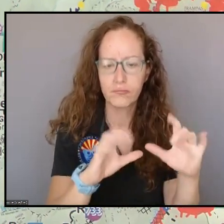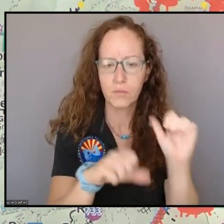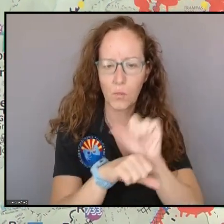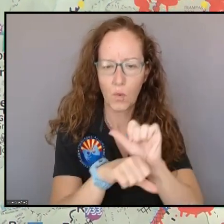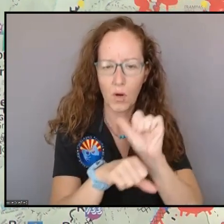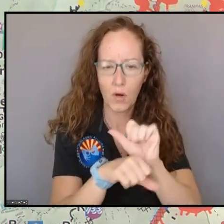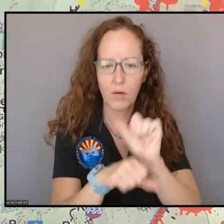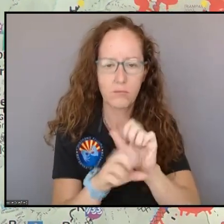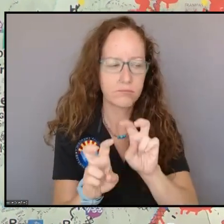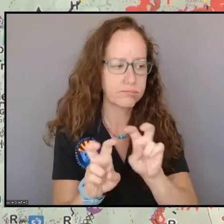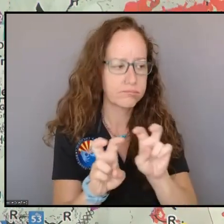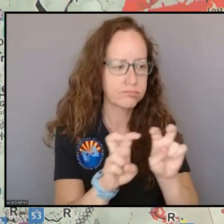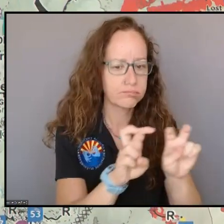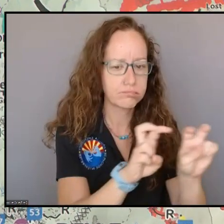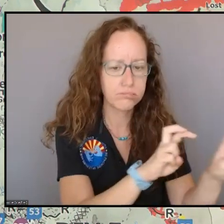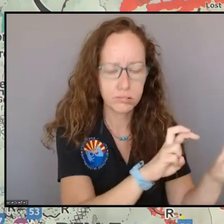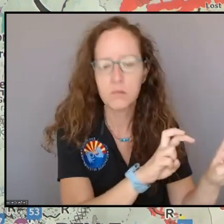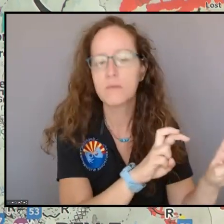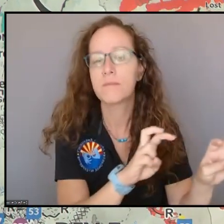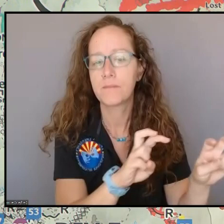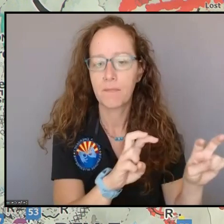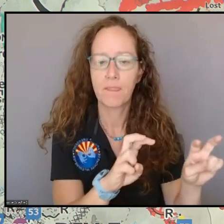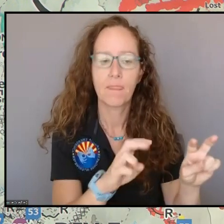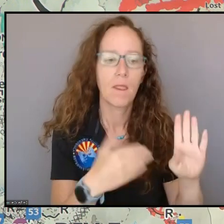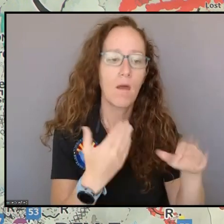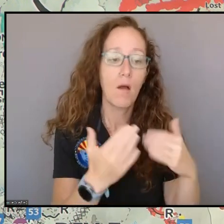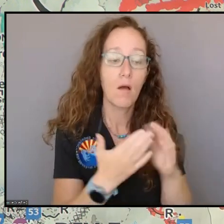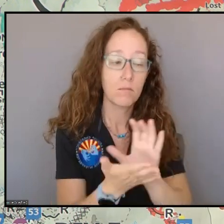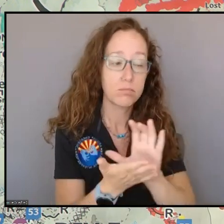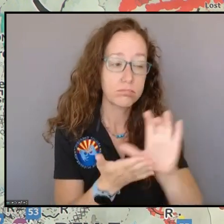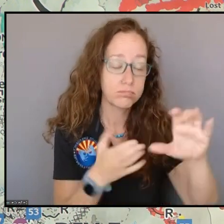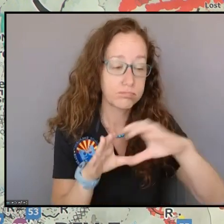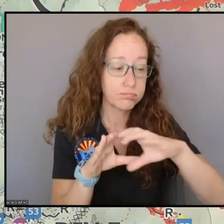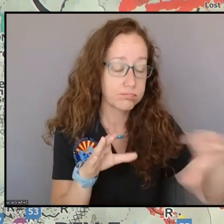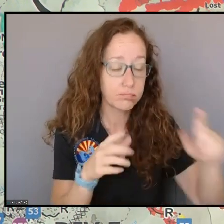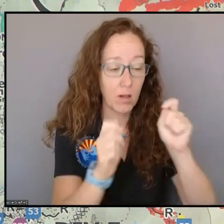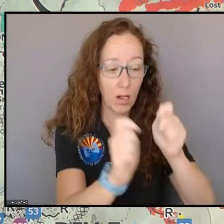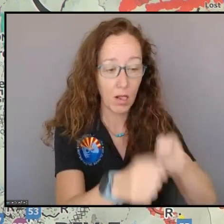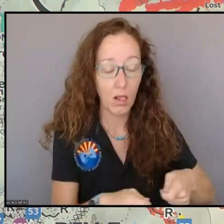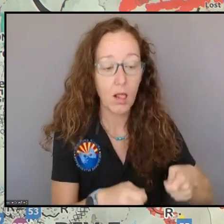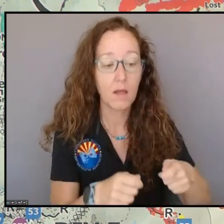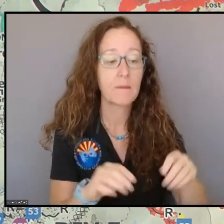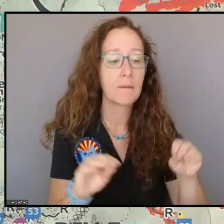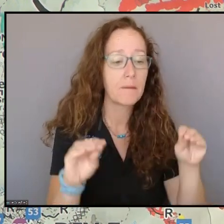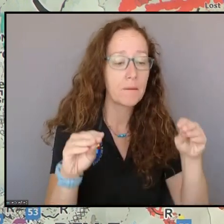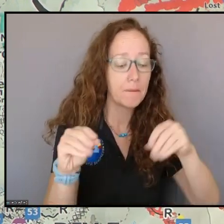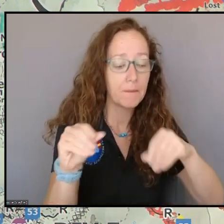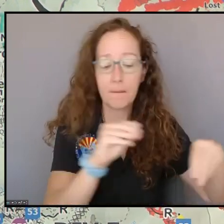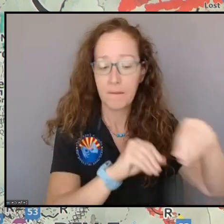up all the dozer lines, handlines, broken fences, that kind of stuff that was the damage that was done during the